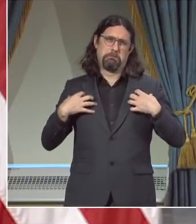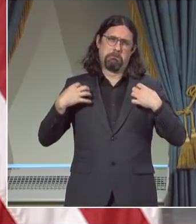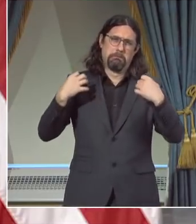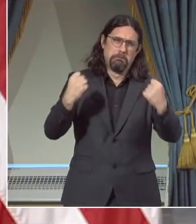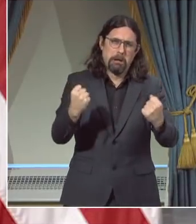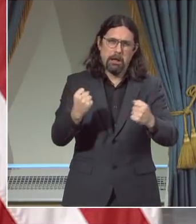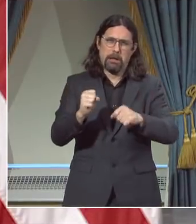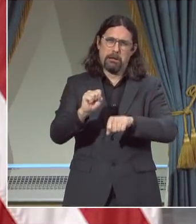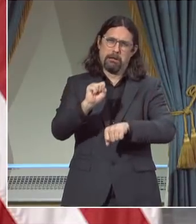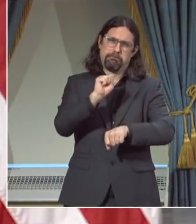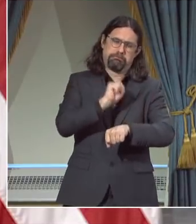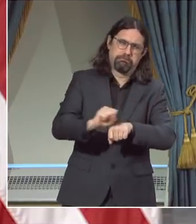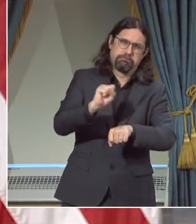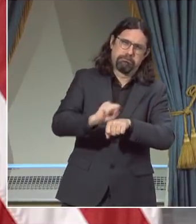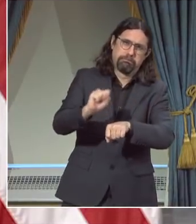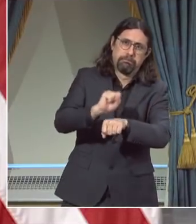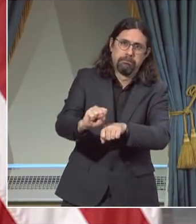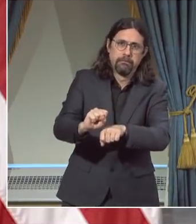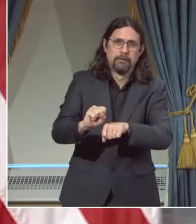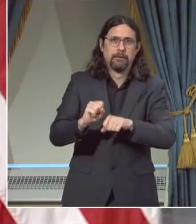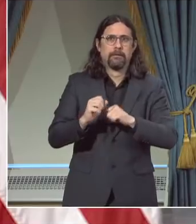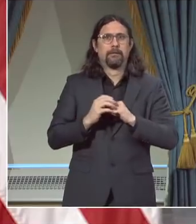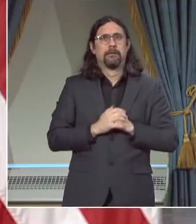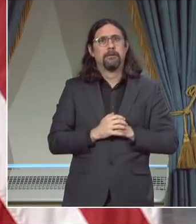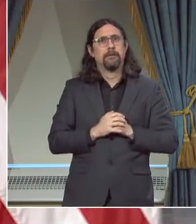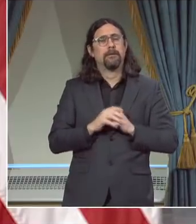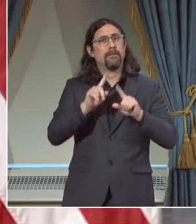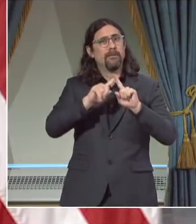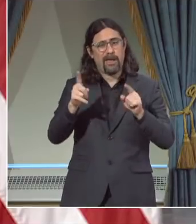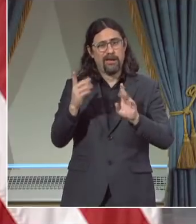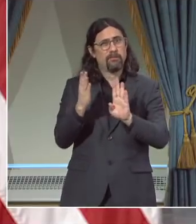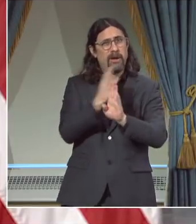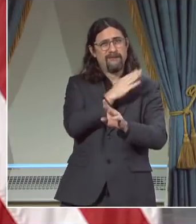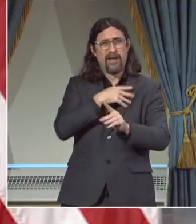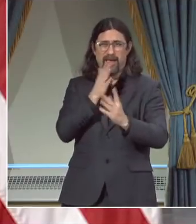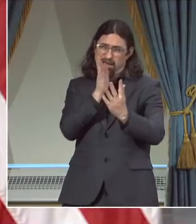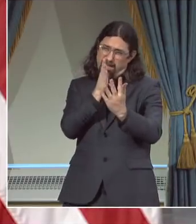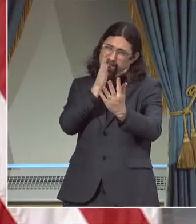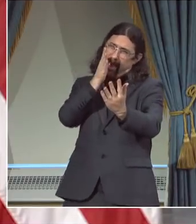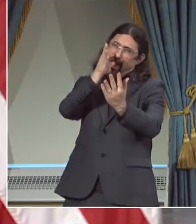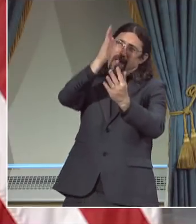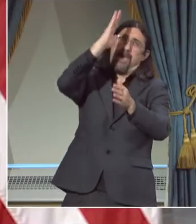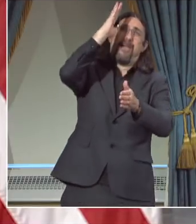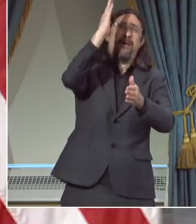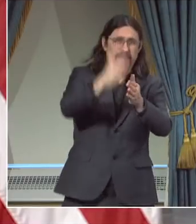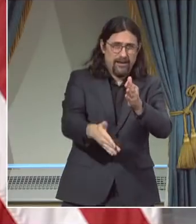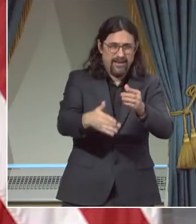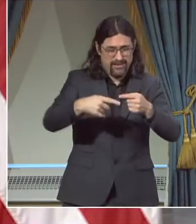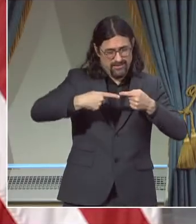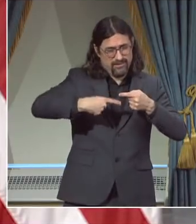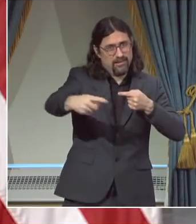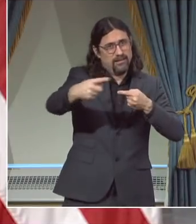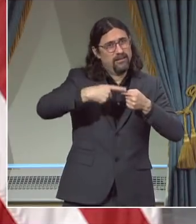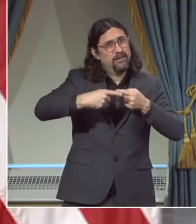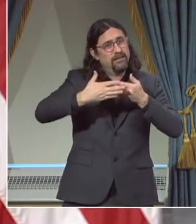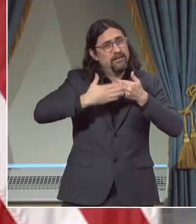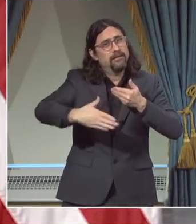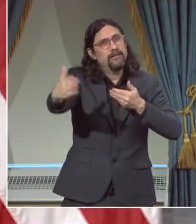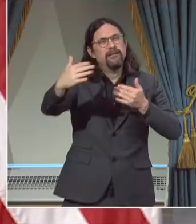REALLY TOUGH, TOUGH JOURNEY, AND IT ALWAYS COMES BACK TO AS ALWAYS NEEDS TO WOR KWI TTHHE FEDERAL